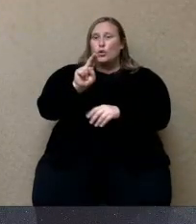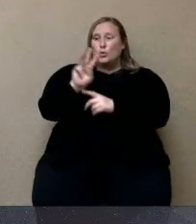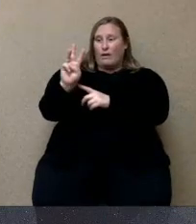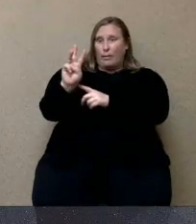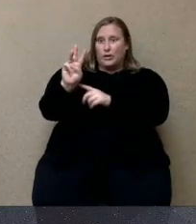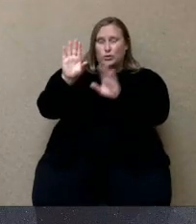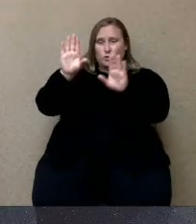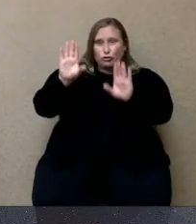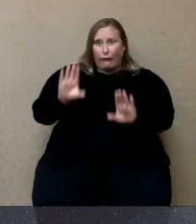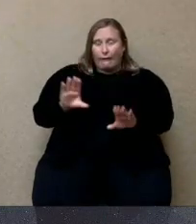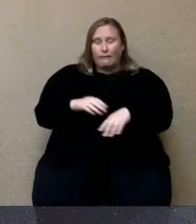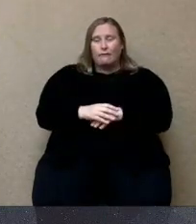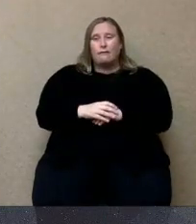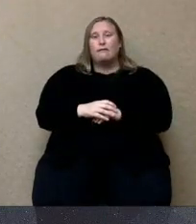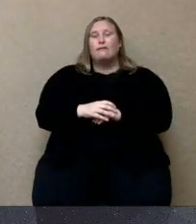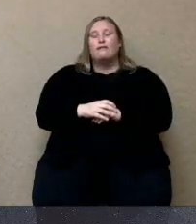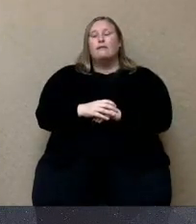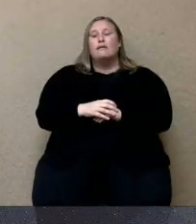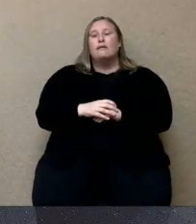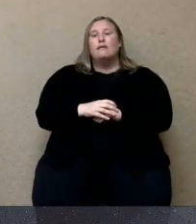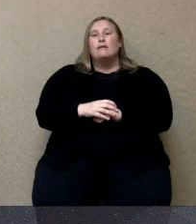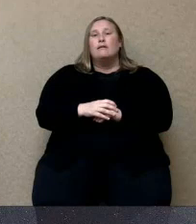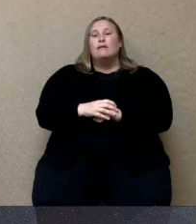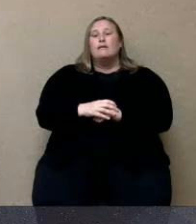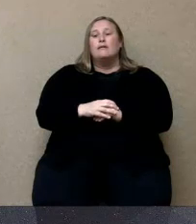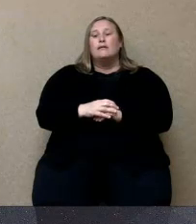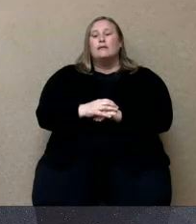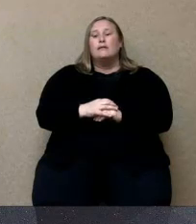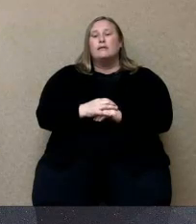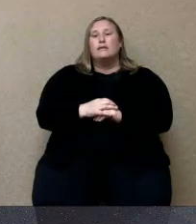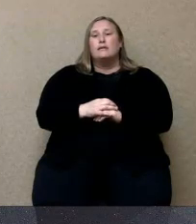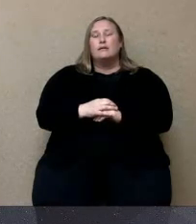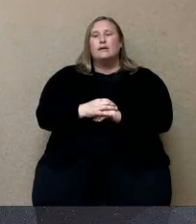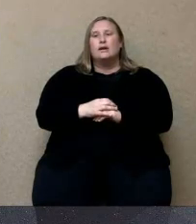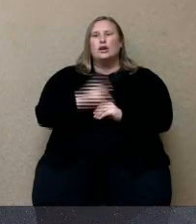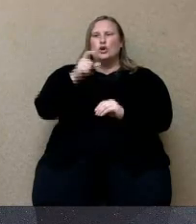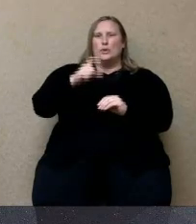If you just had those community advocates, social